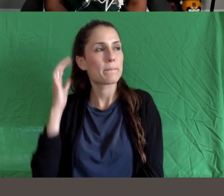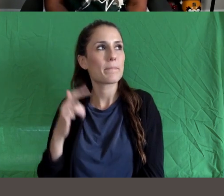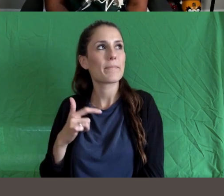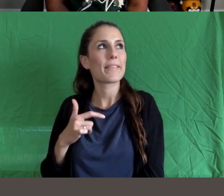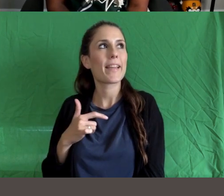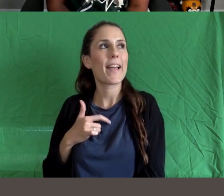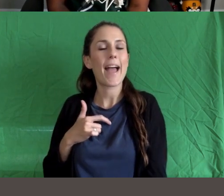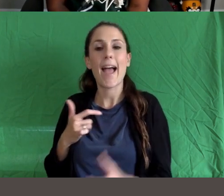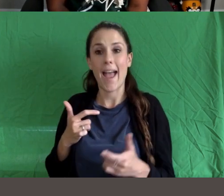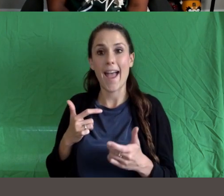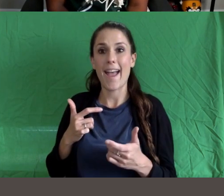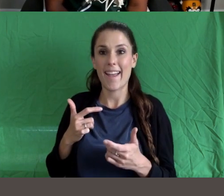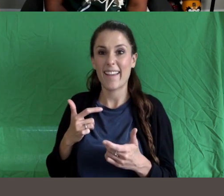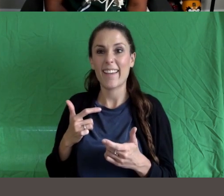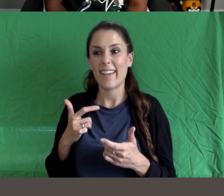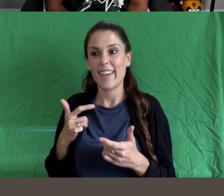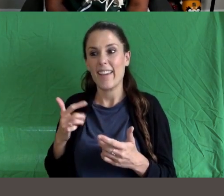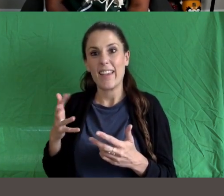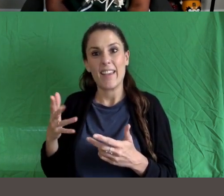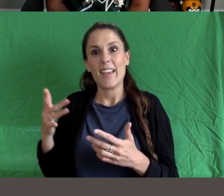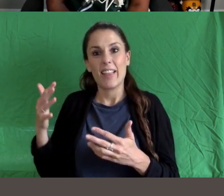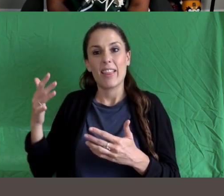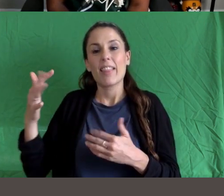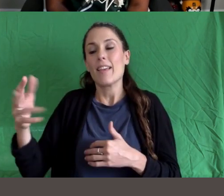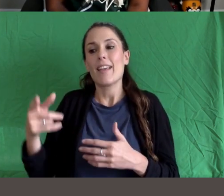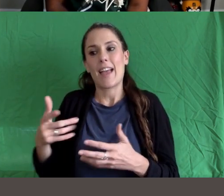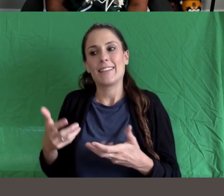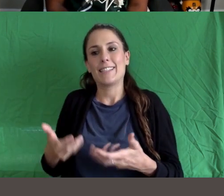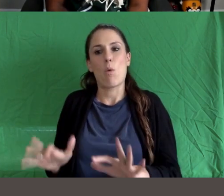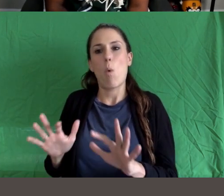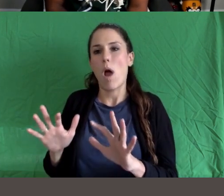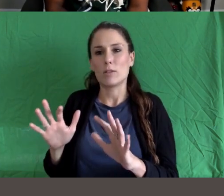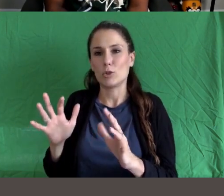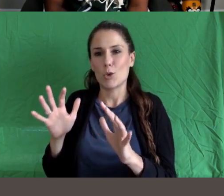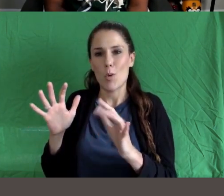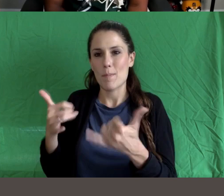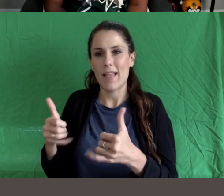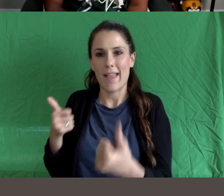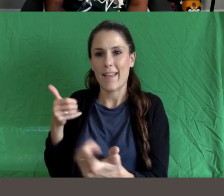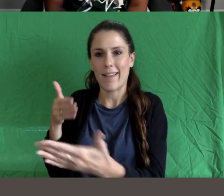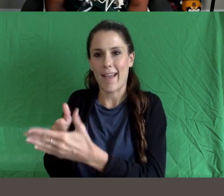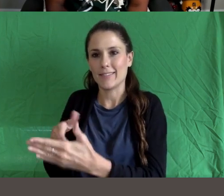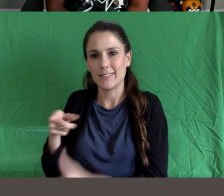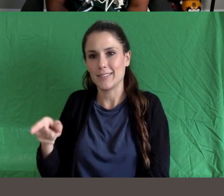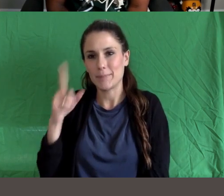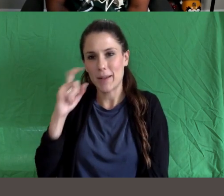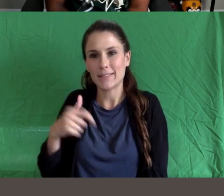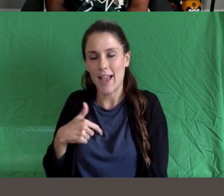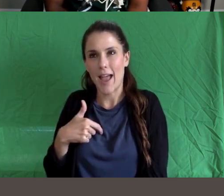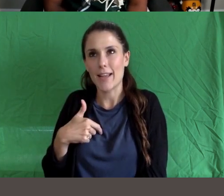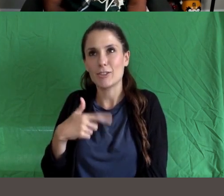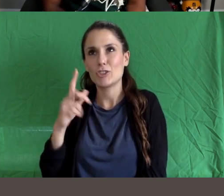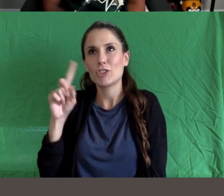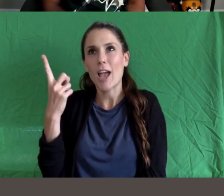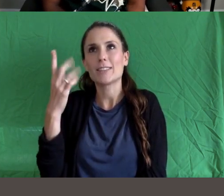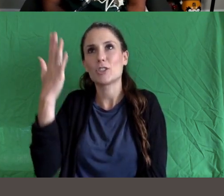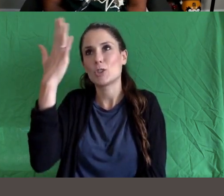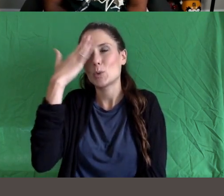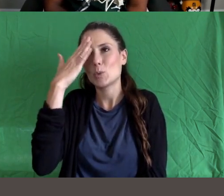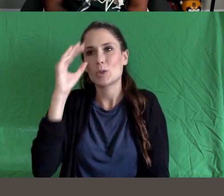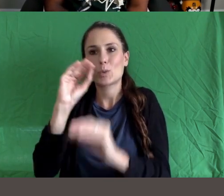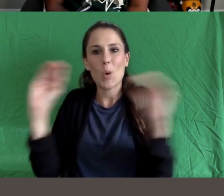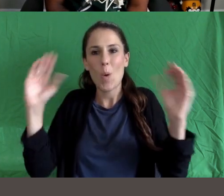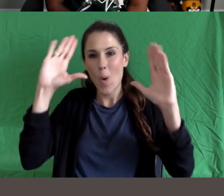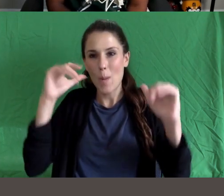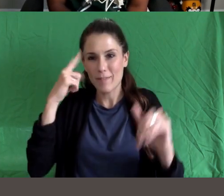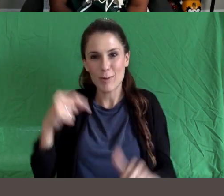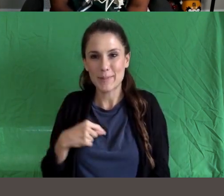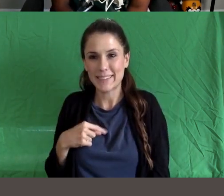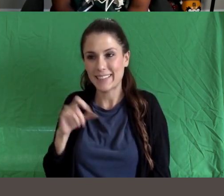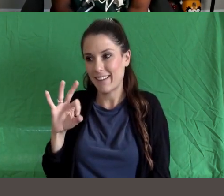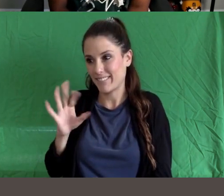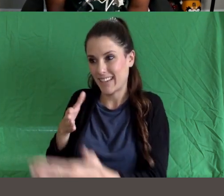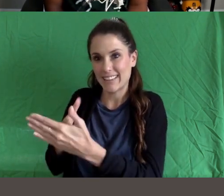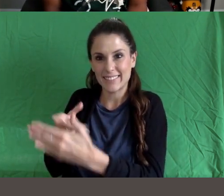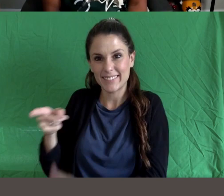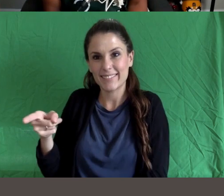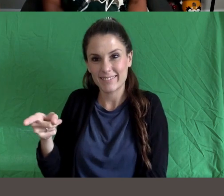want to bother playing against them because I just knew there wasn't any hope for me. Now,